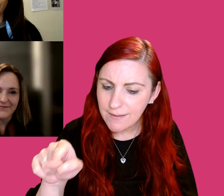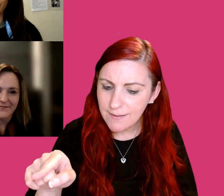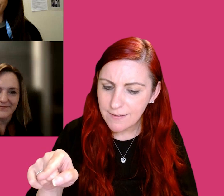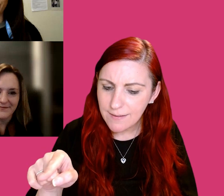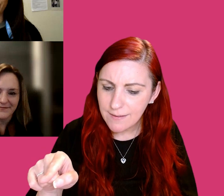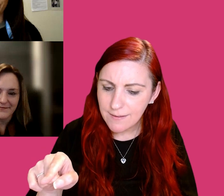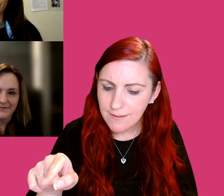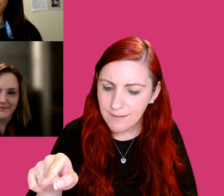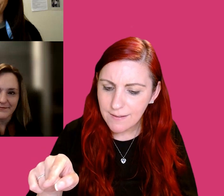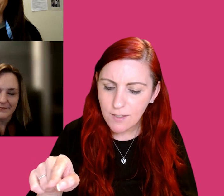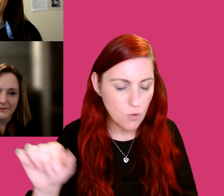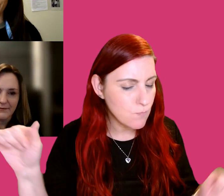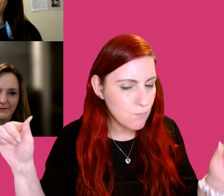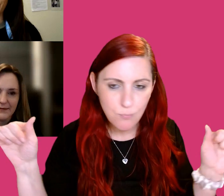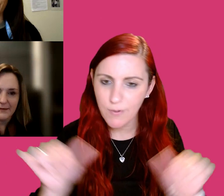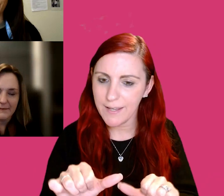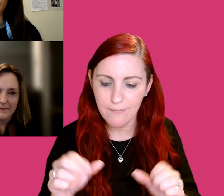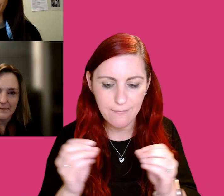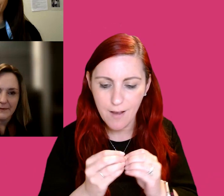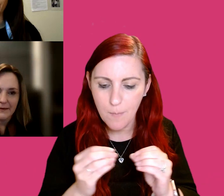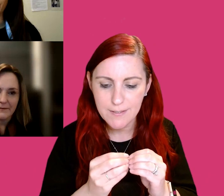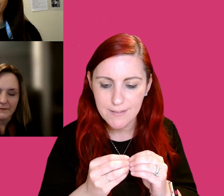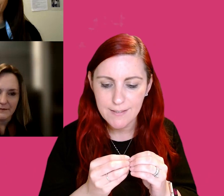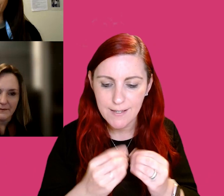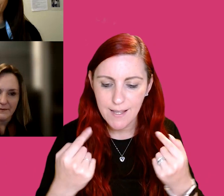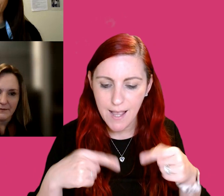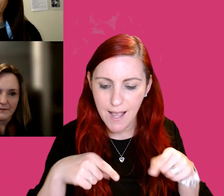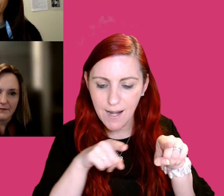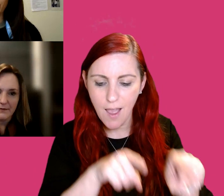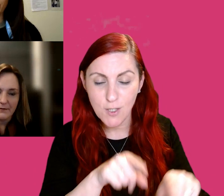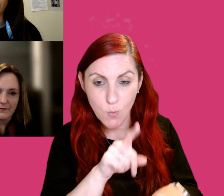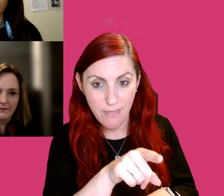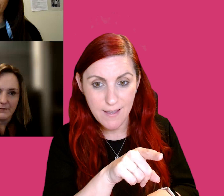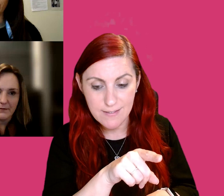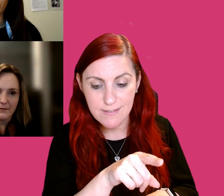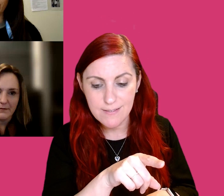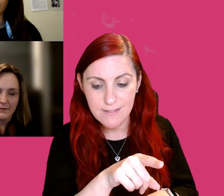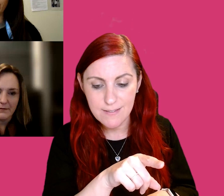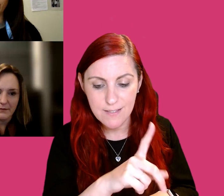sorry just very briefly it's just I aligned with that actually I think it's a super important point